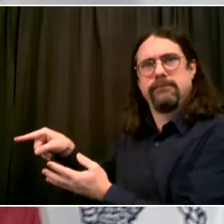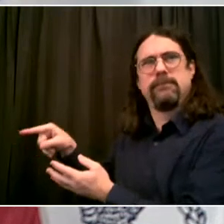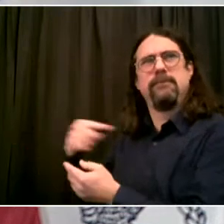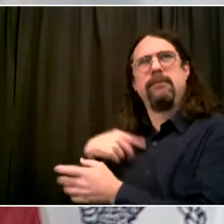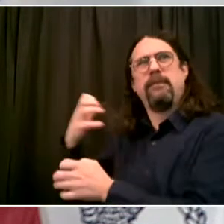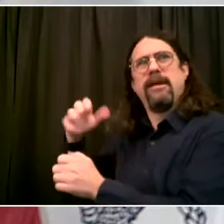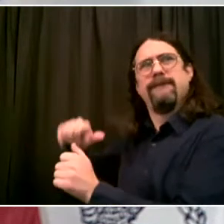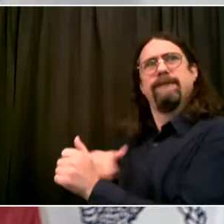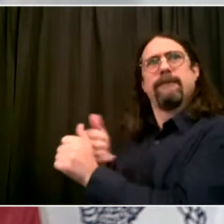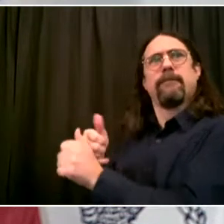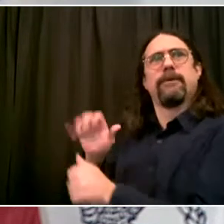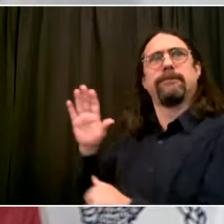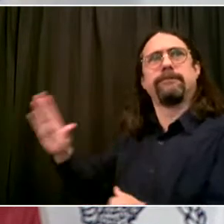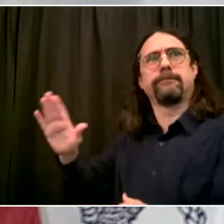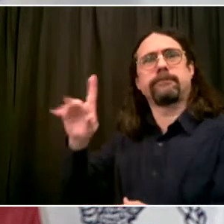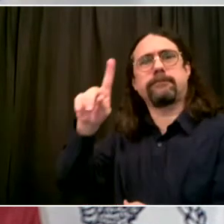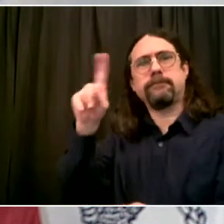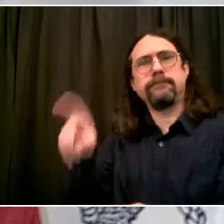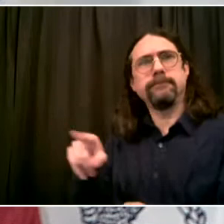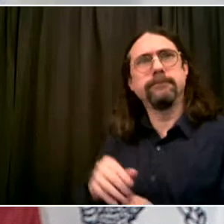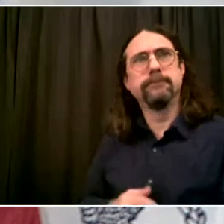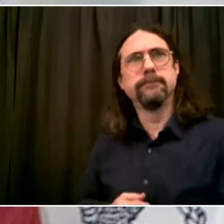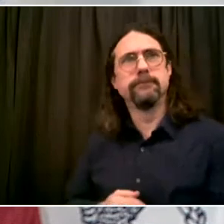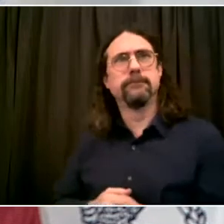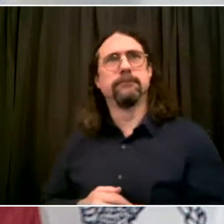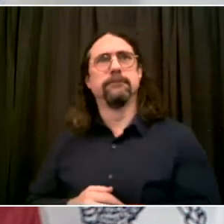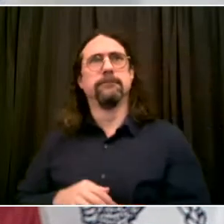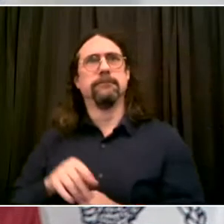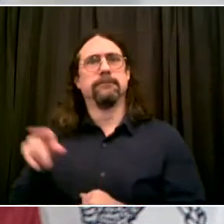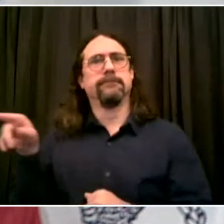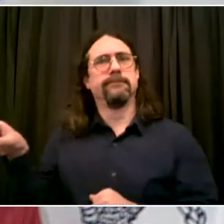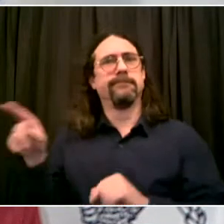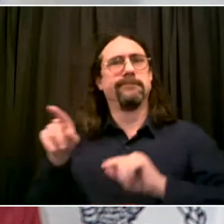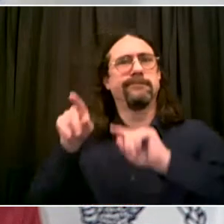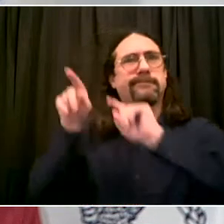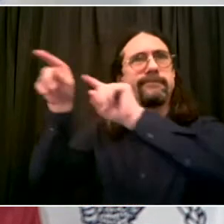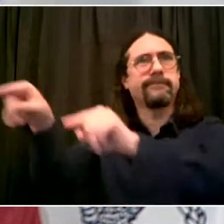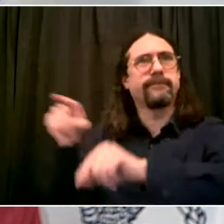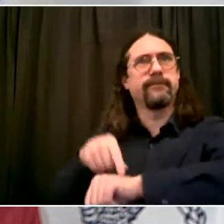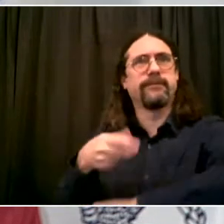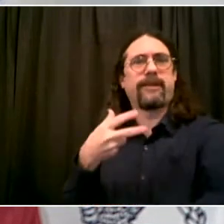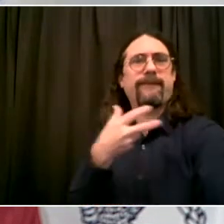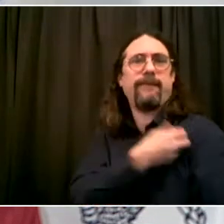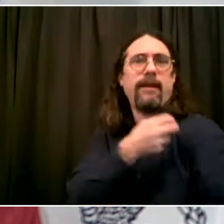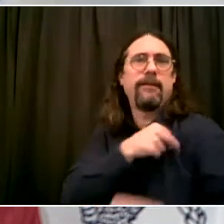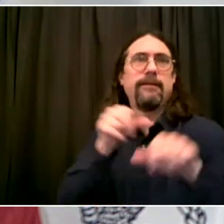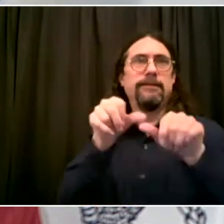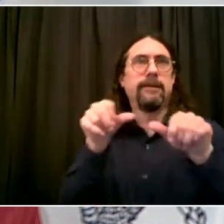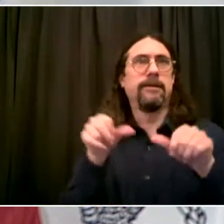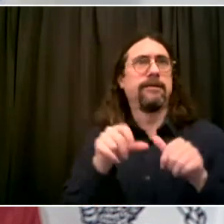DID LAST WEEK, WE WENT TO SOME OF THE SITES THAT HAVE OPENED UP, PARTICULARLY IN BROWNSVILLE AND EAST NEW